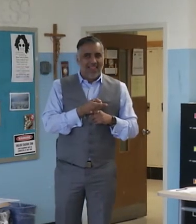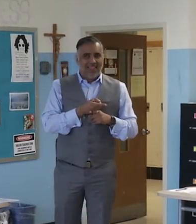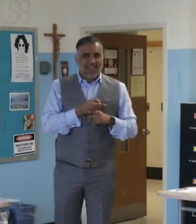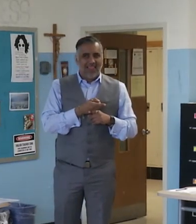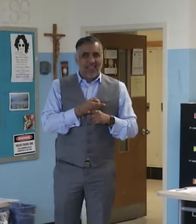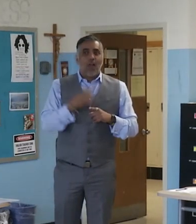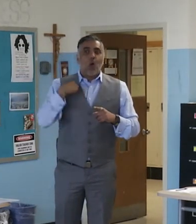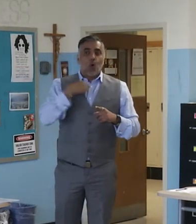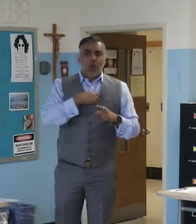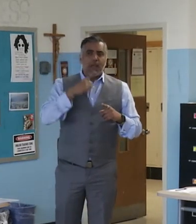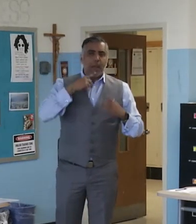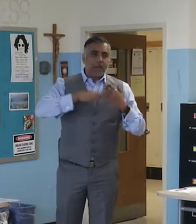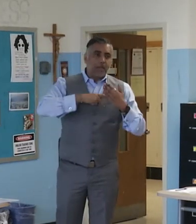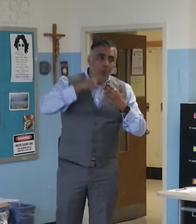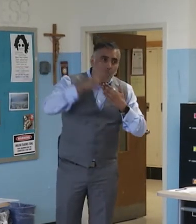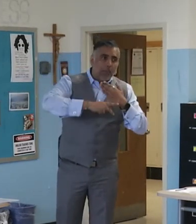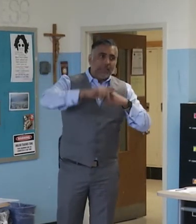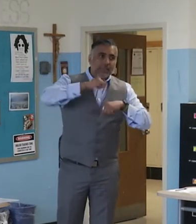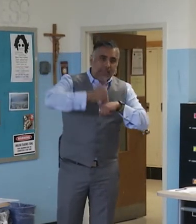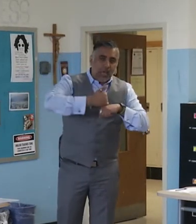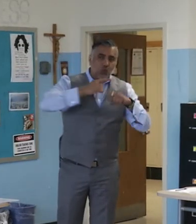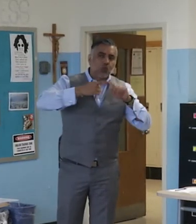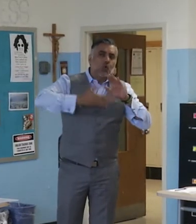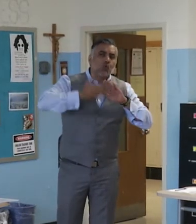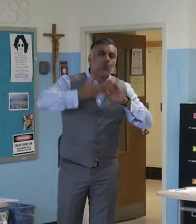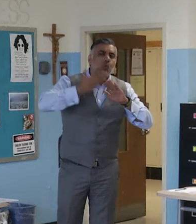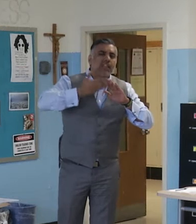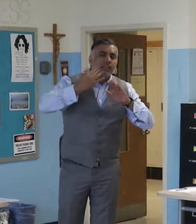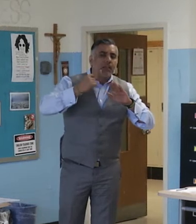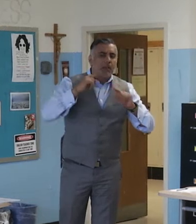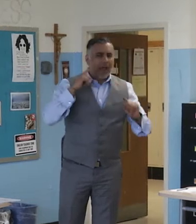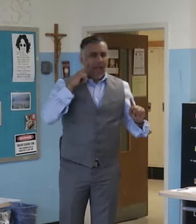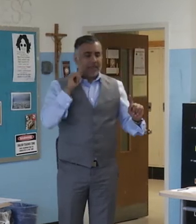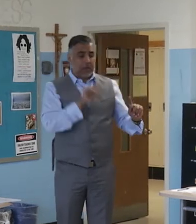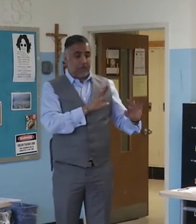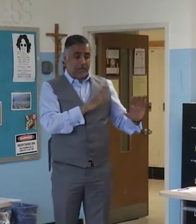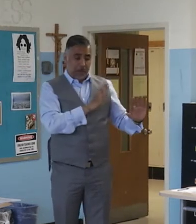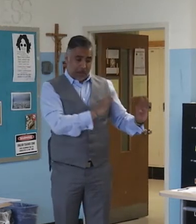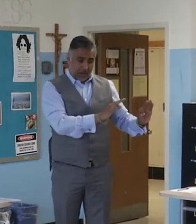programmatically set up a way to do that, but I think the other key is making a